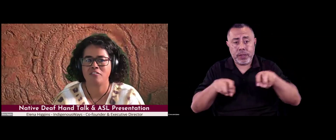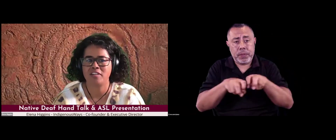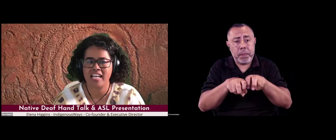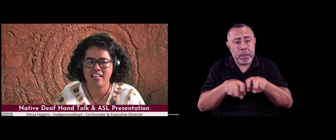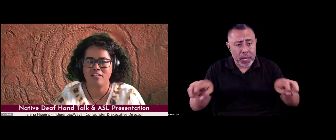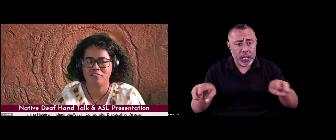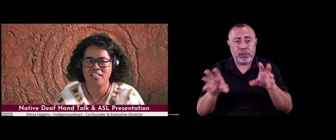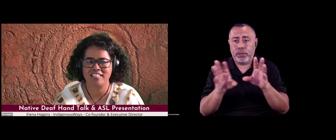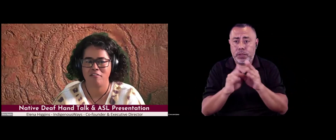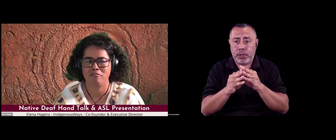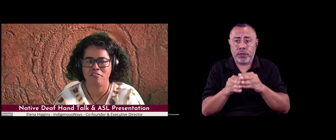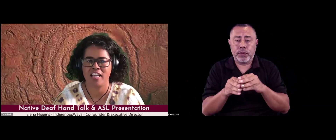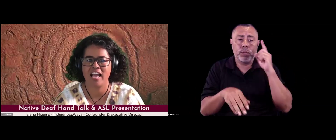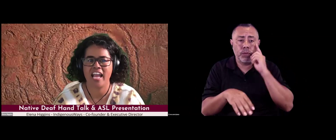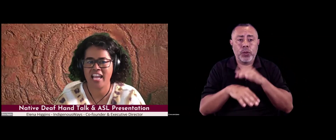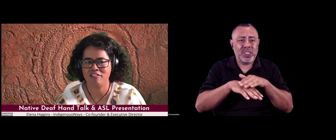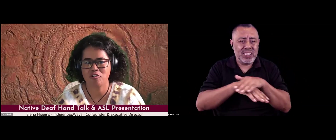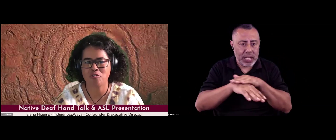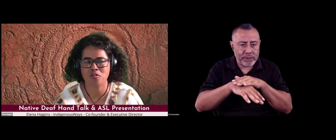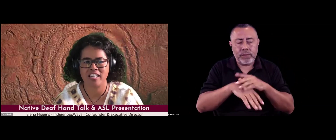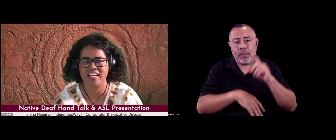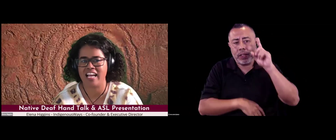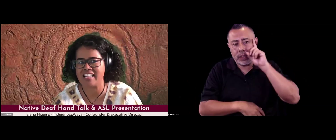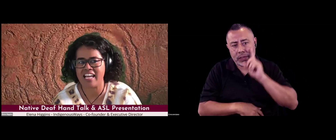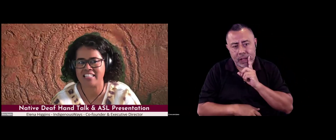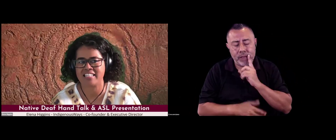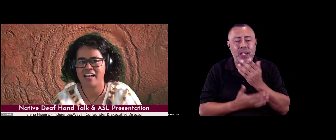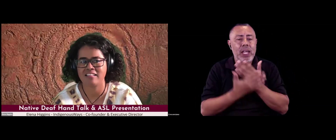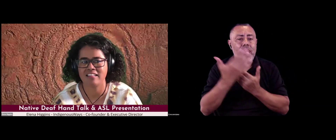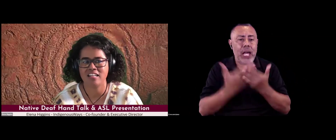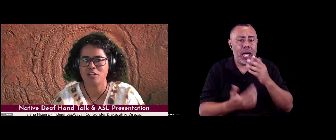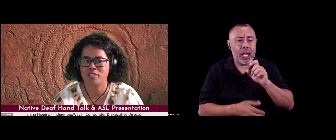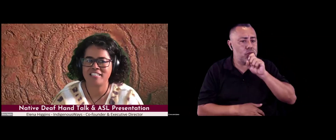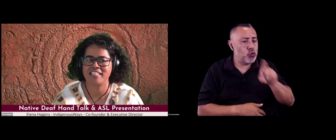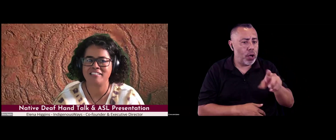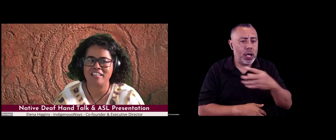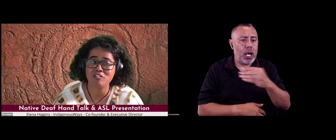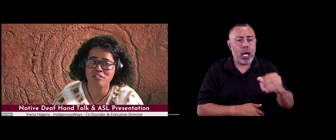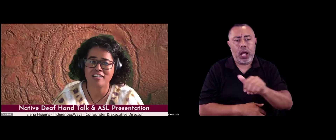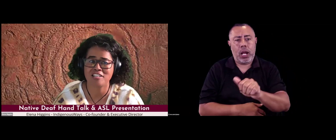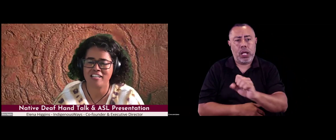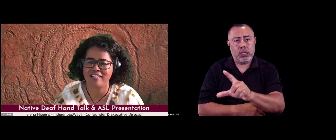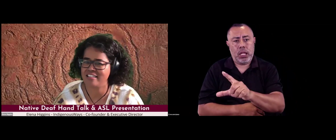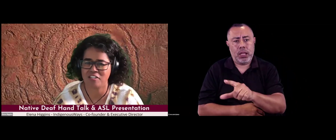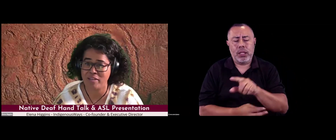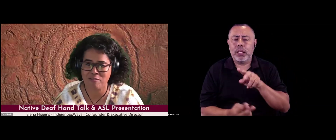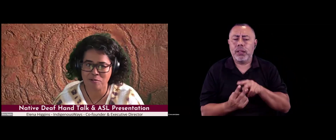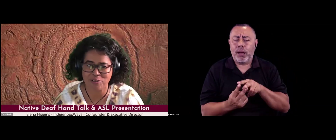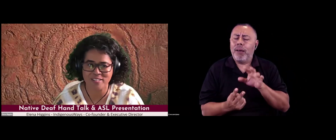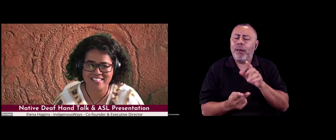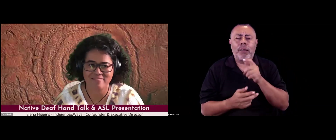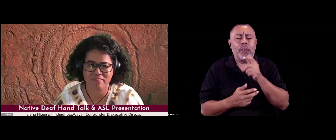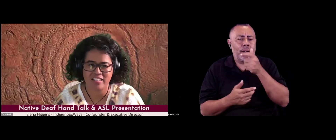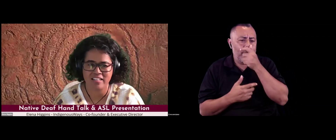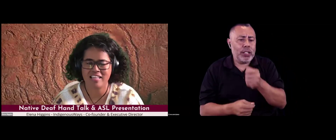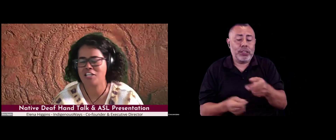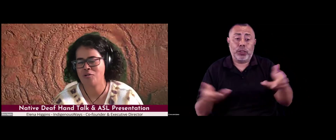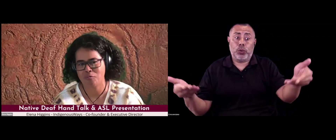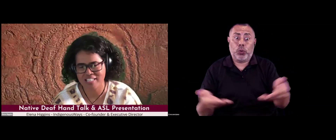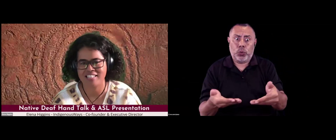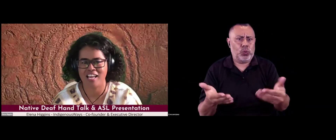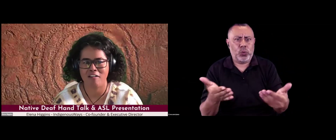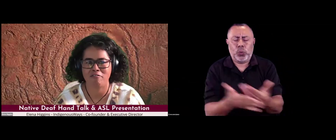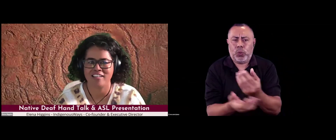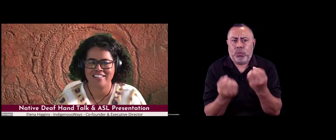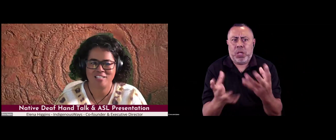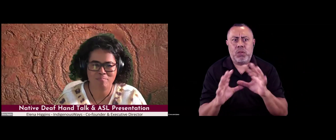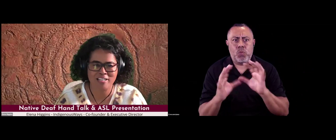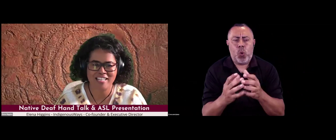Of native diff. Hand talk and ASL. Which is an introduction into many worlds. Thank you.